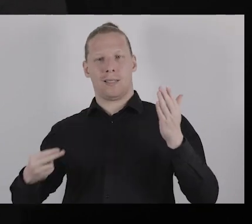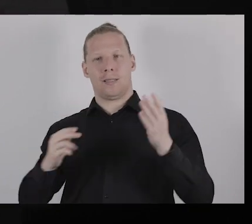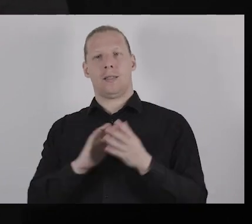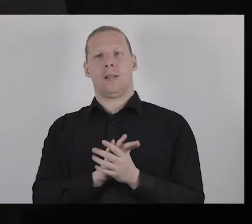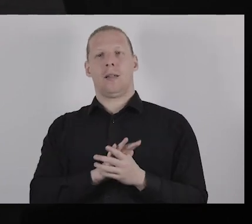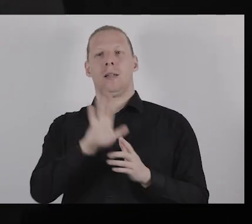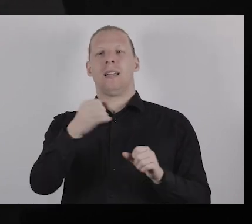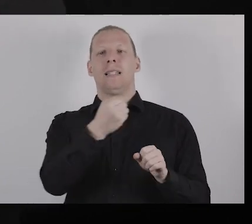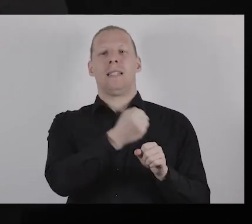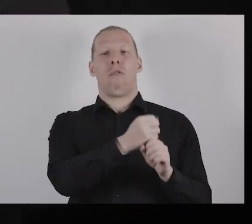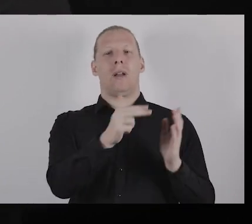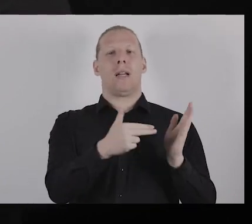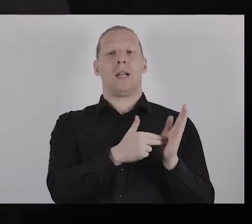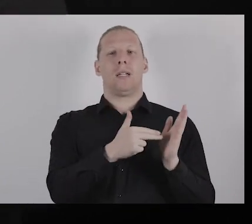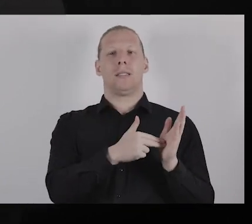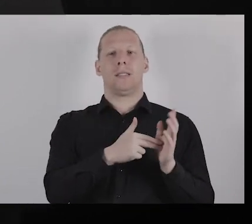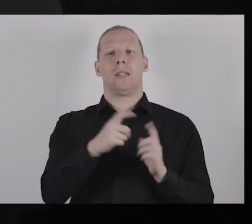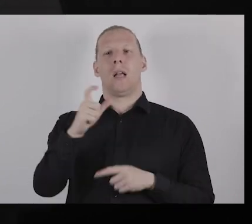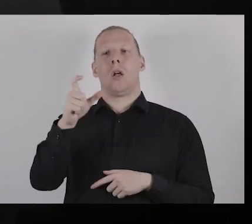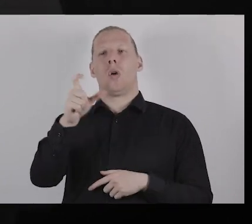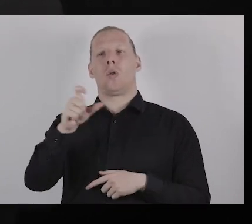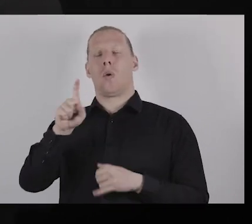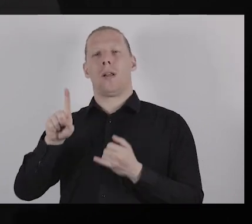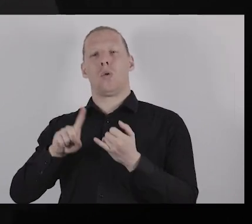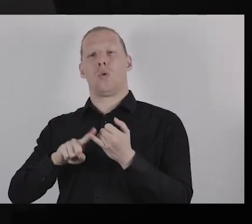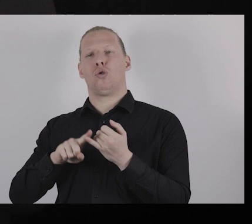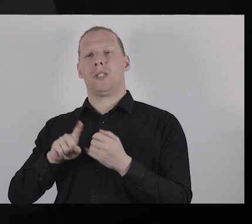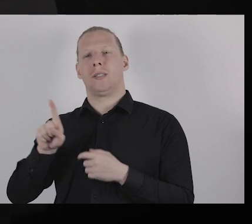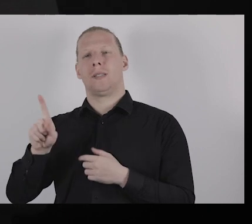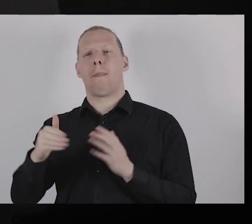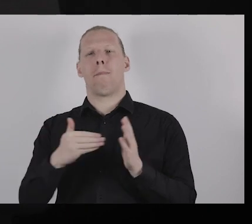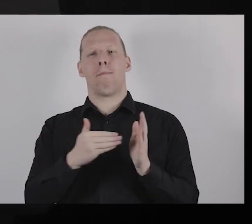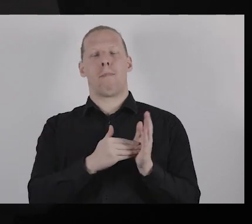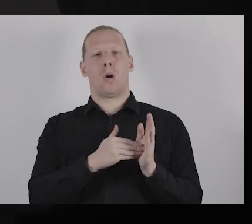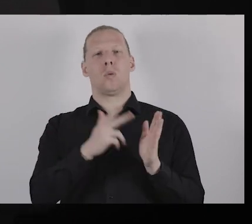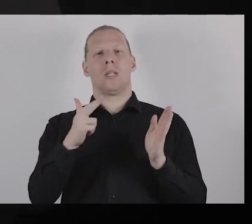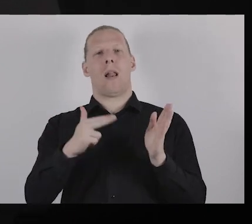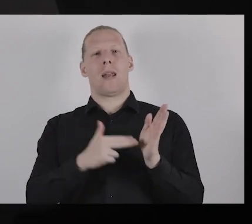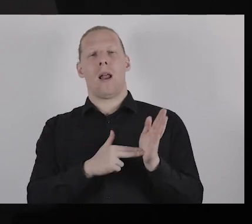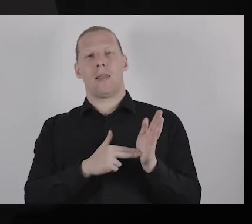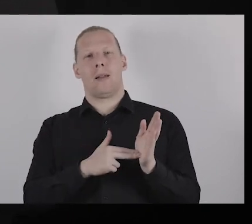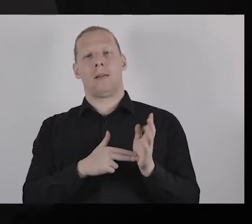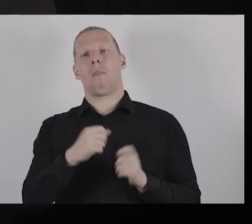to the Gary Nicholases, to the Colleen Urlichs, to the Manos Nathans, to my whānau,